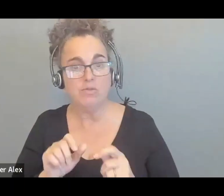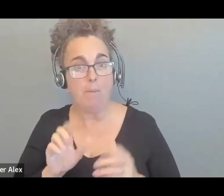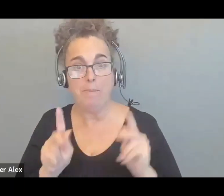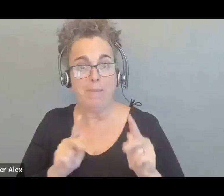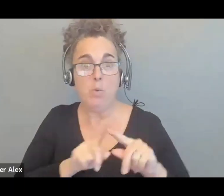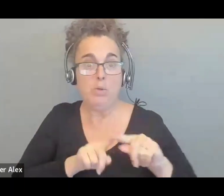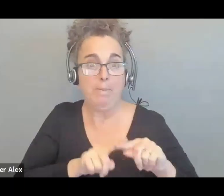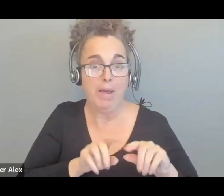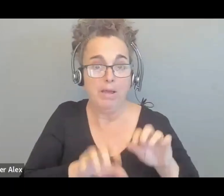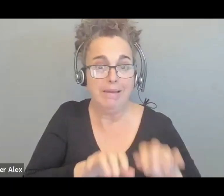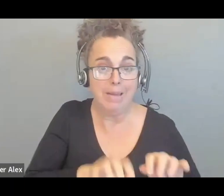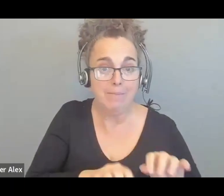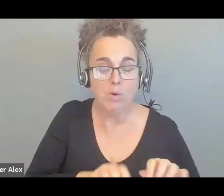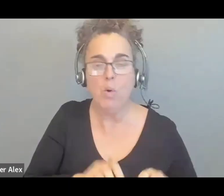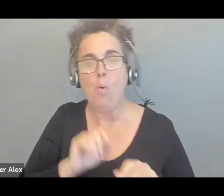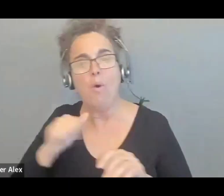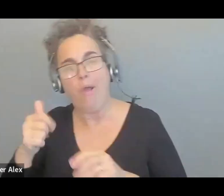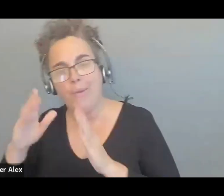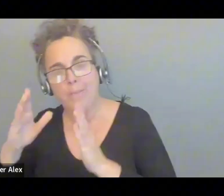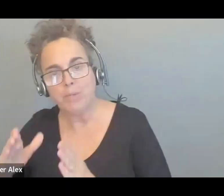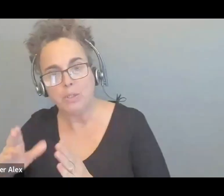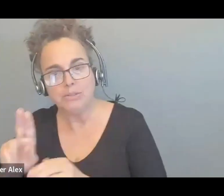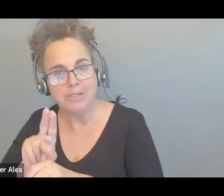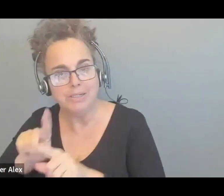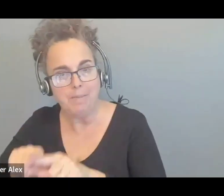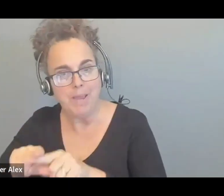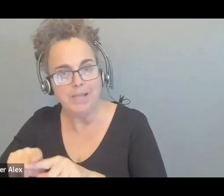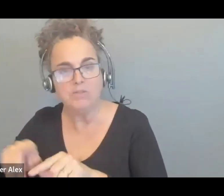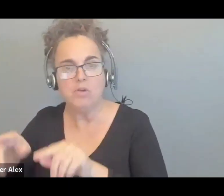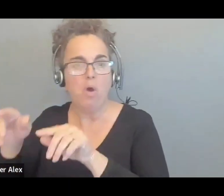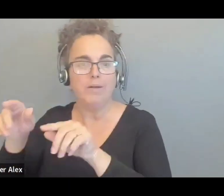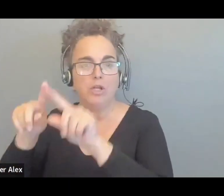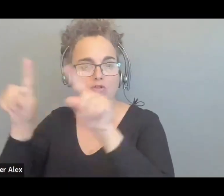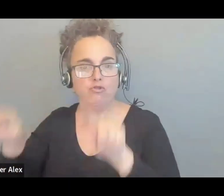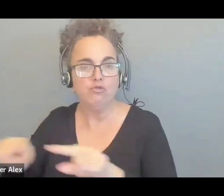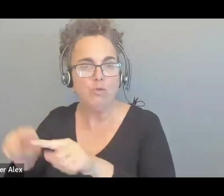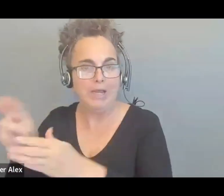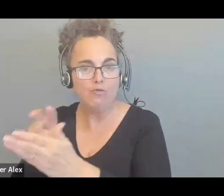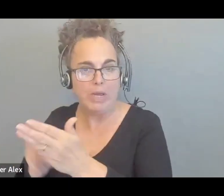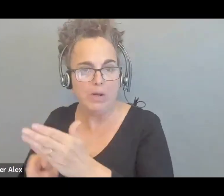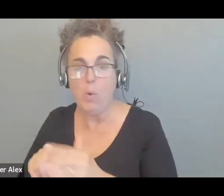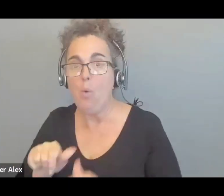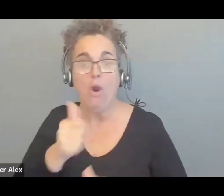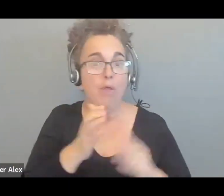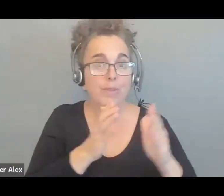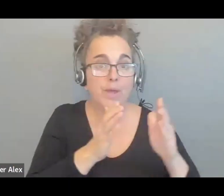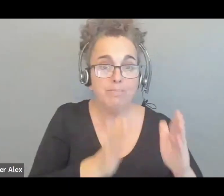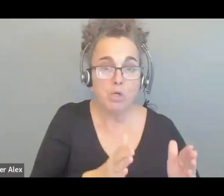or the screen reader or close captioning or any other assistive technologies,